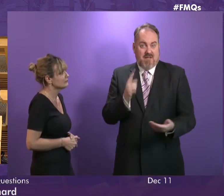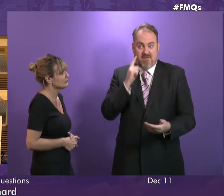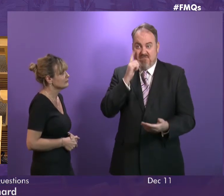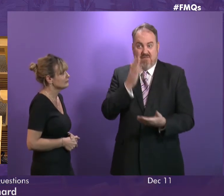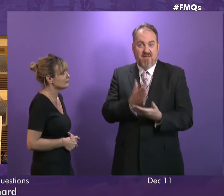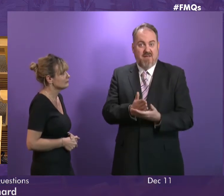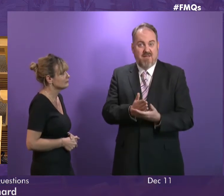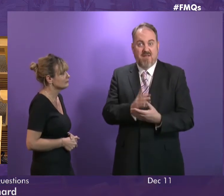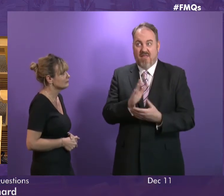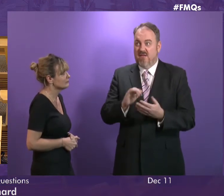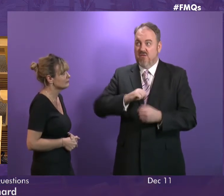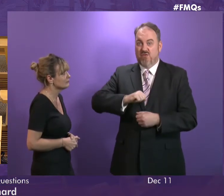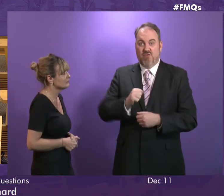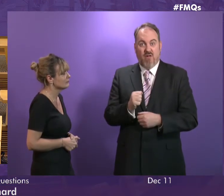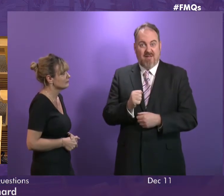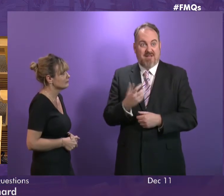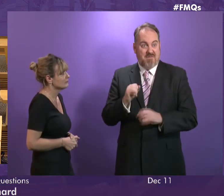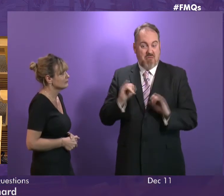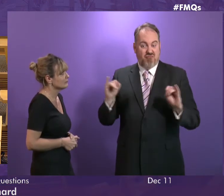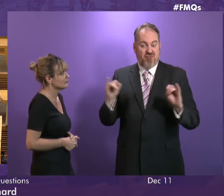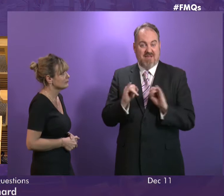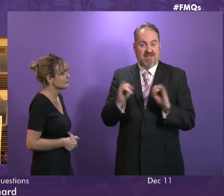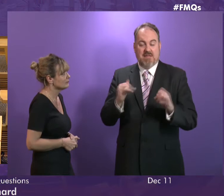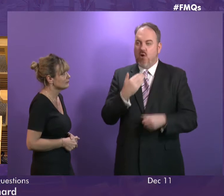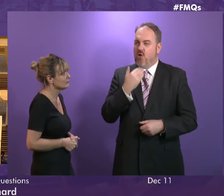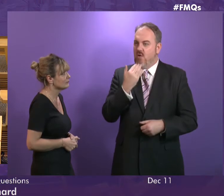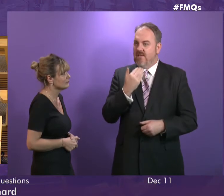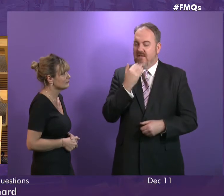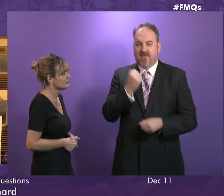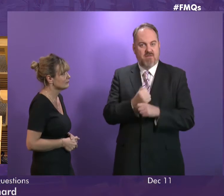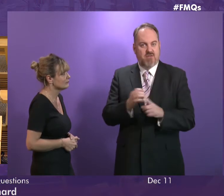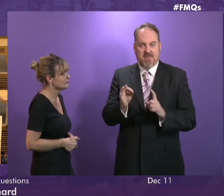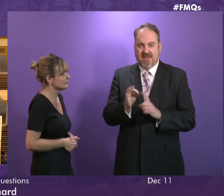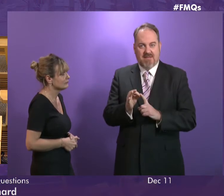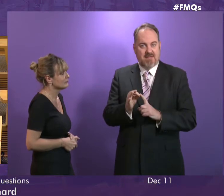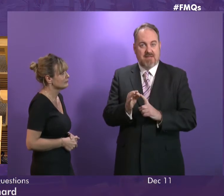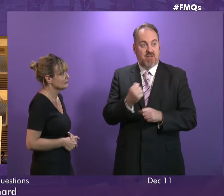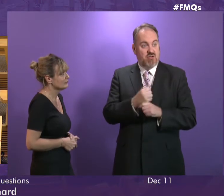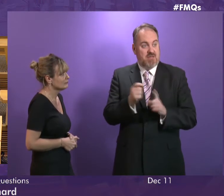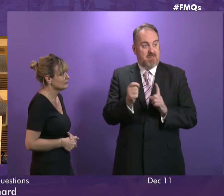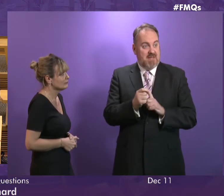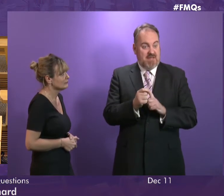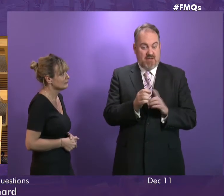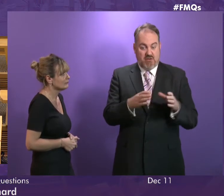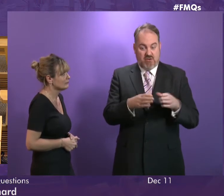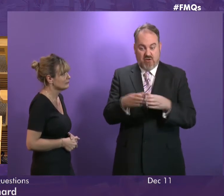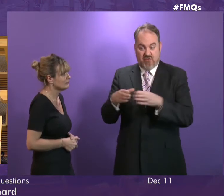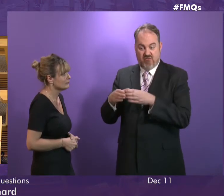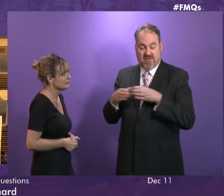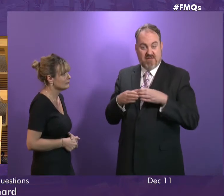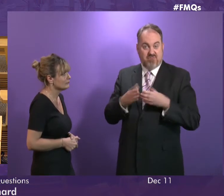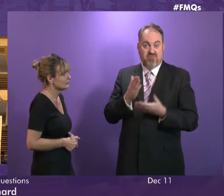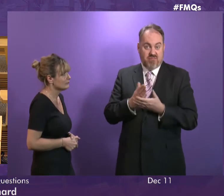in the grip of a GP crisis; the very survival of GP surgeries is at stake.